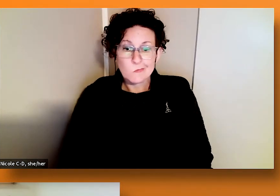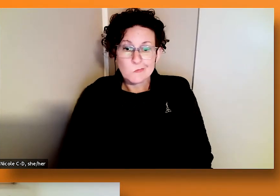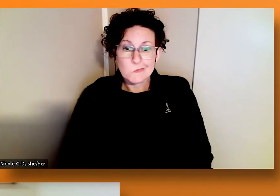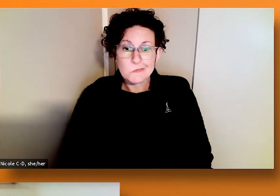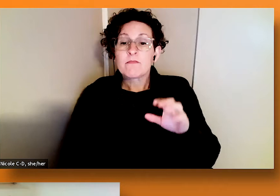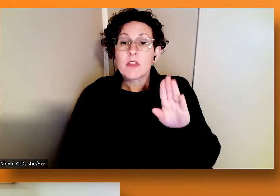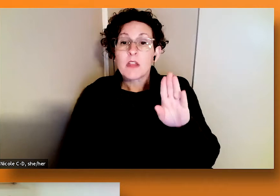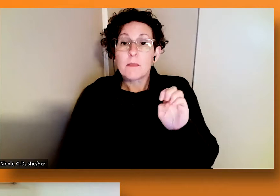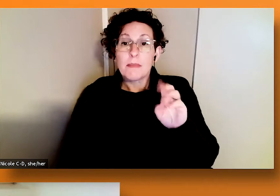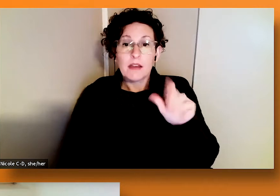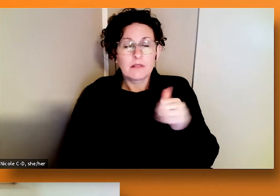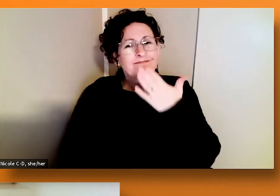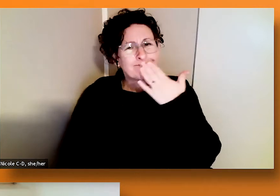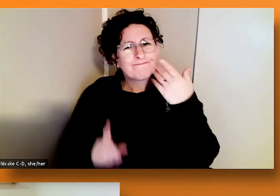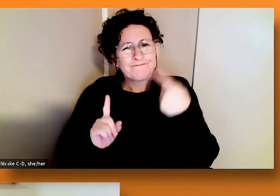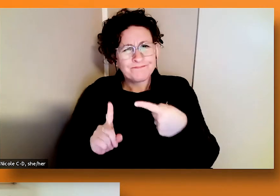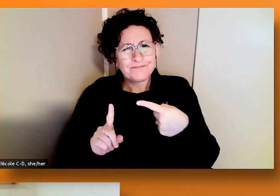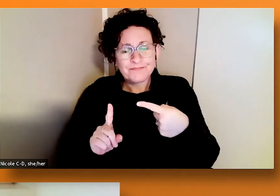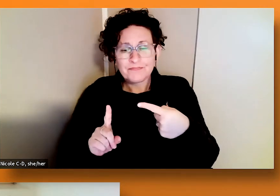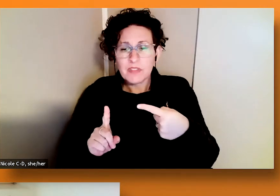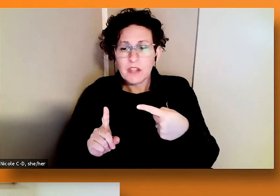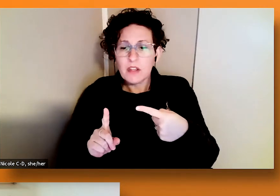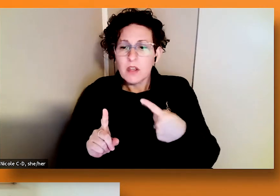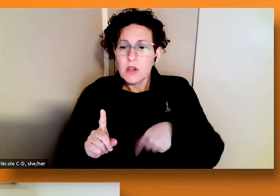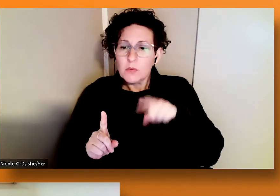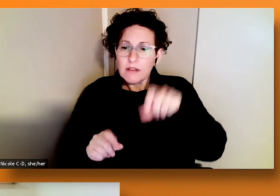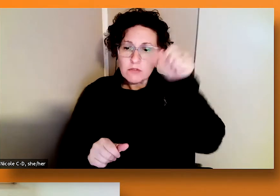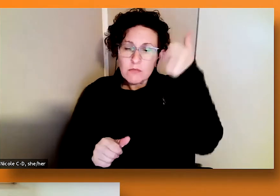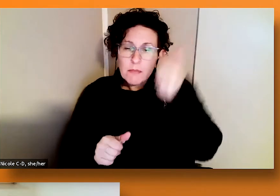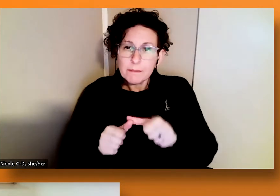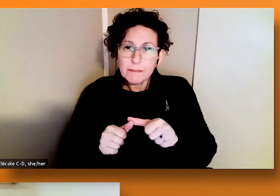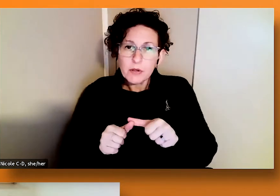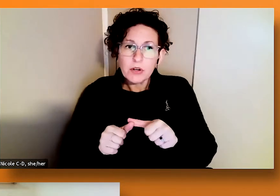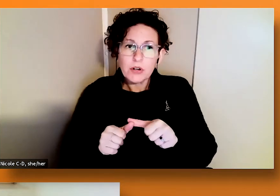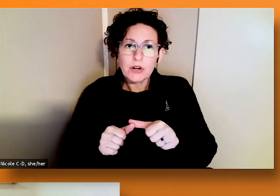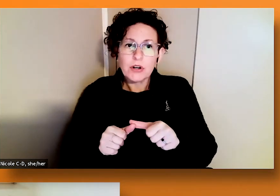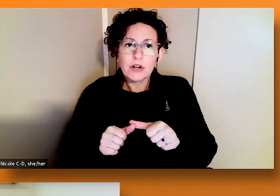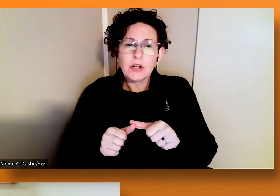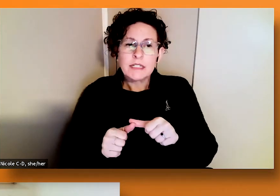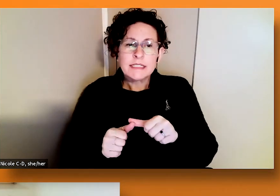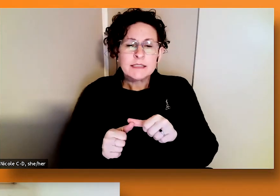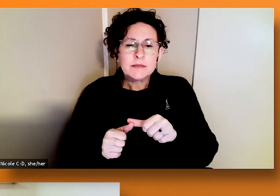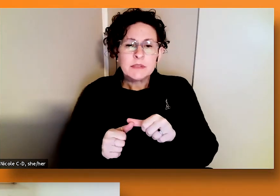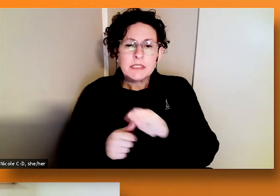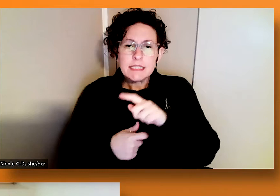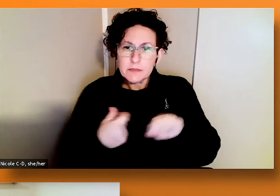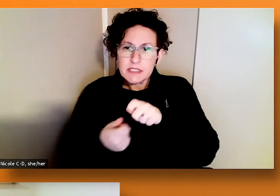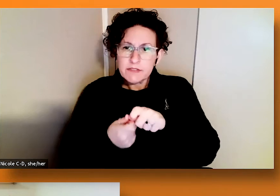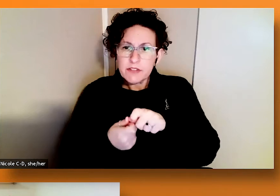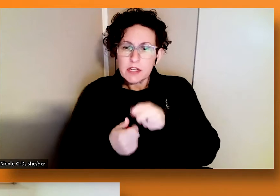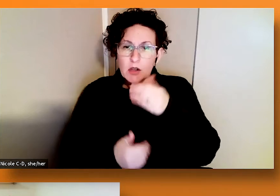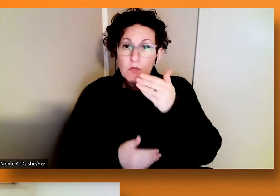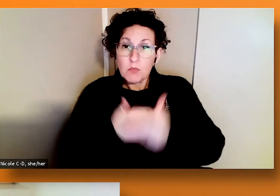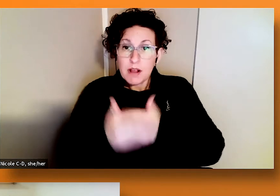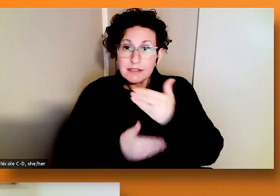Yeah, that's a good point, Sue. Keeping in mind that there are certain processing delays